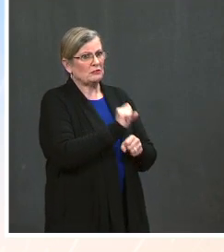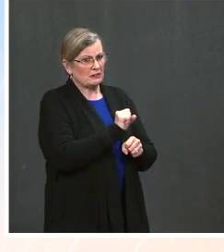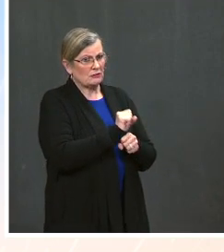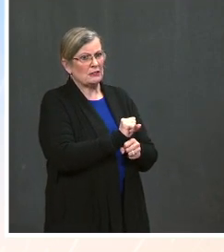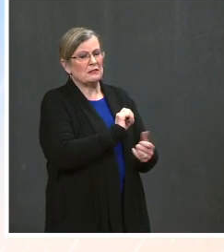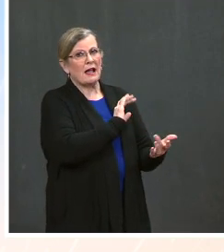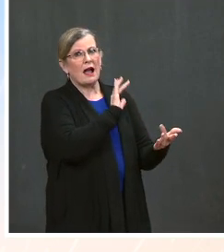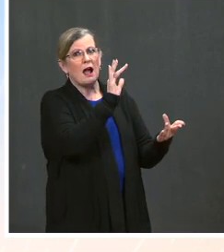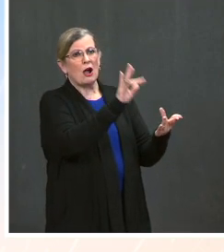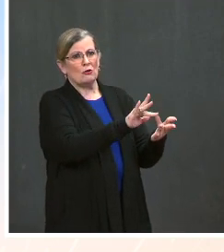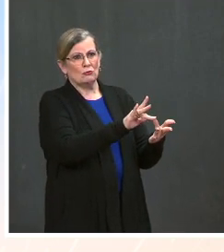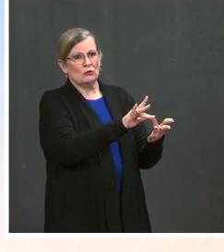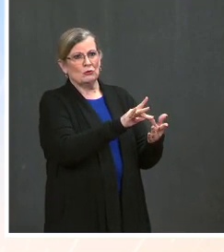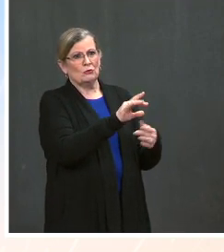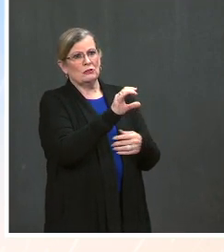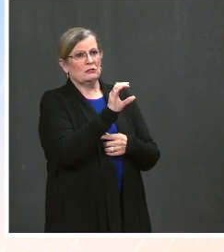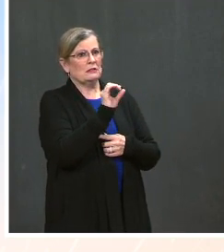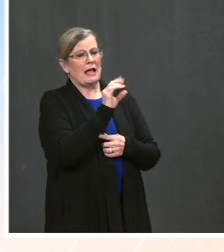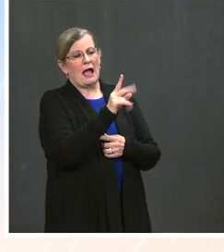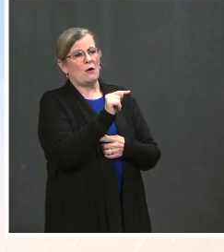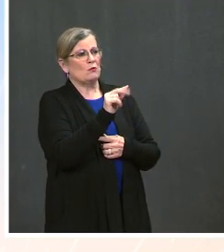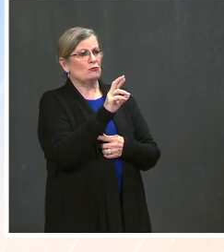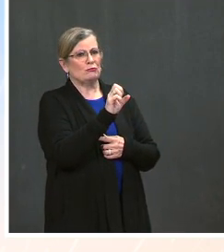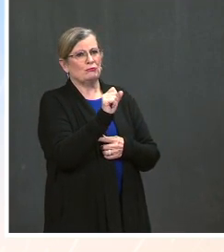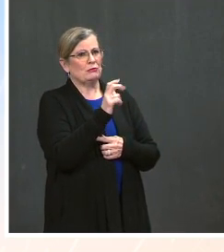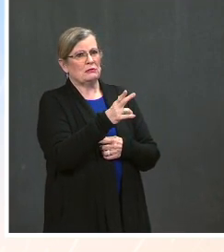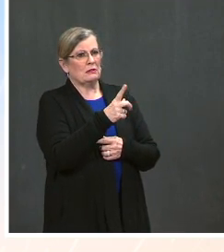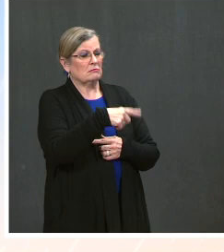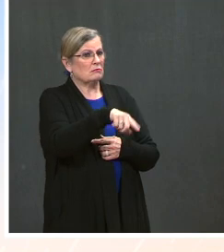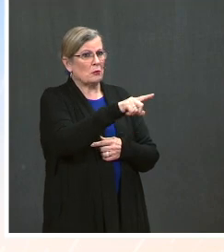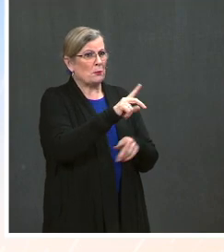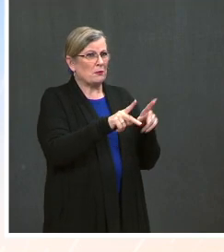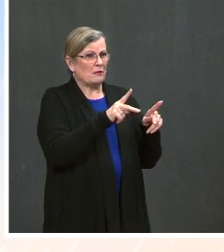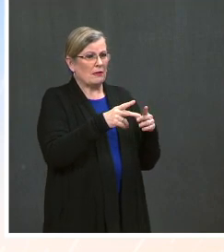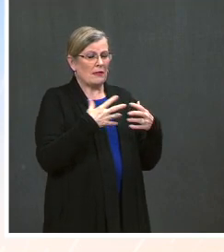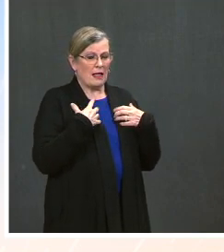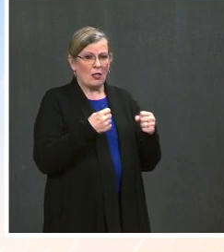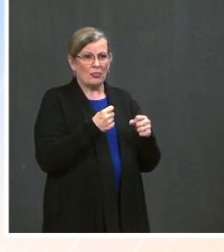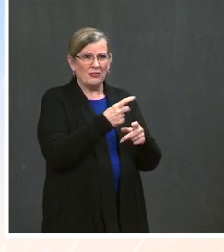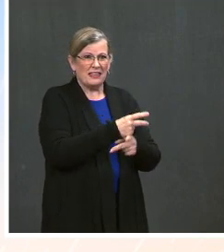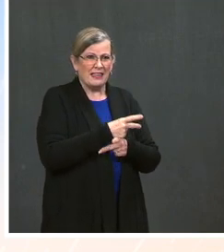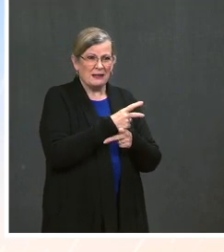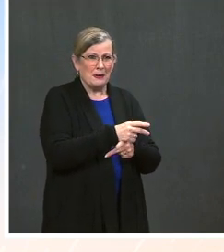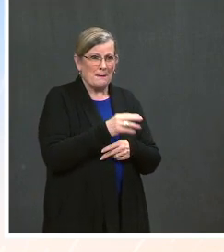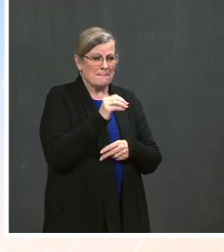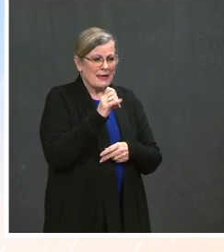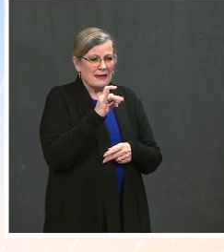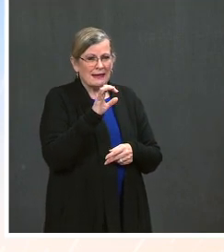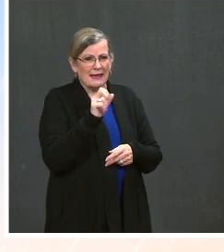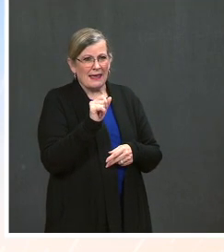aside from whether you're talking specifics about waivers yet -- >> Ms. Psaki: Yes. The Press: -- but just doing anything? You're doing a lot of outreach on the other components of the ACA